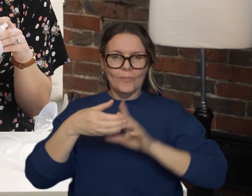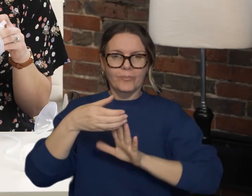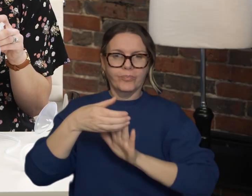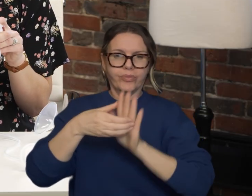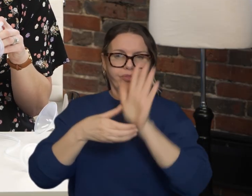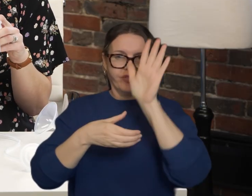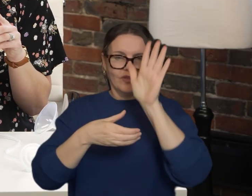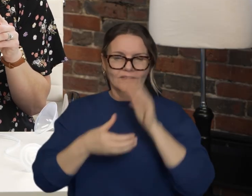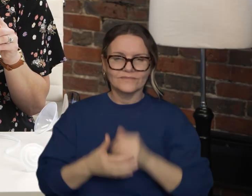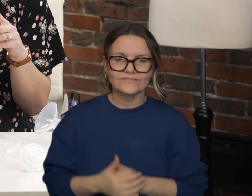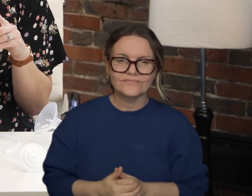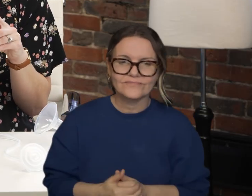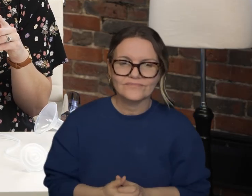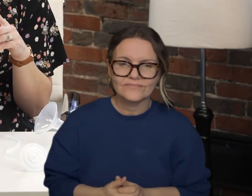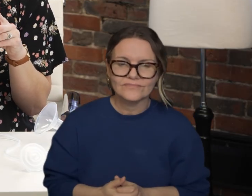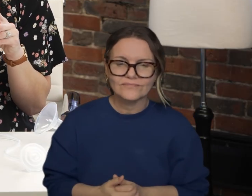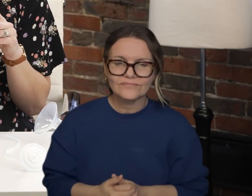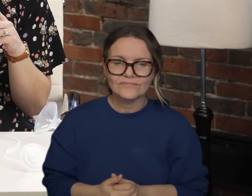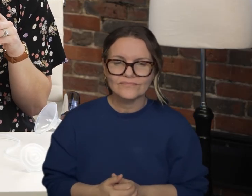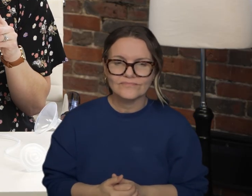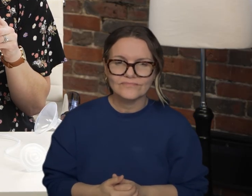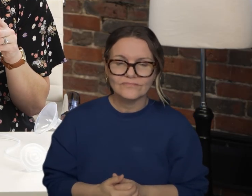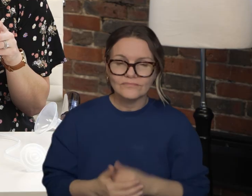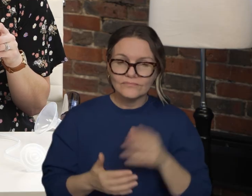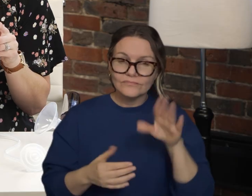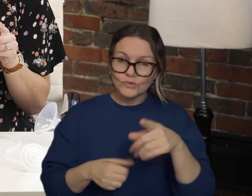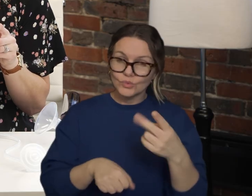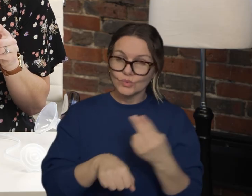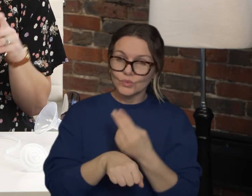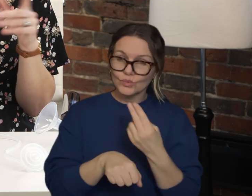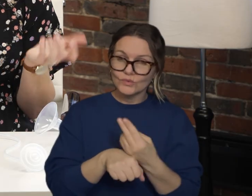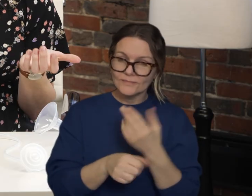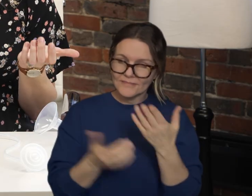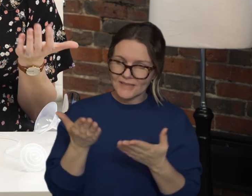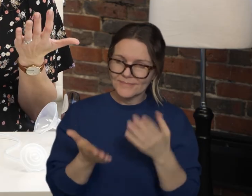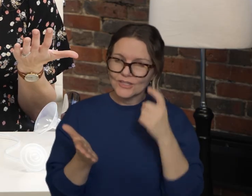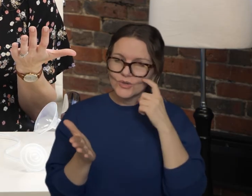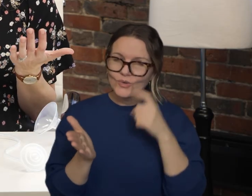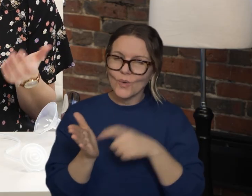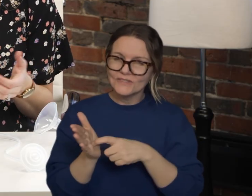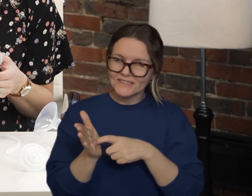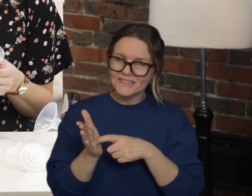been a while using the same one you might need to replace it now you'll know in one of two ways